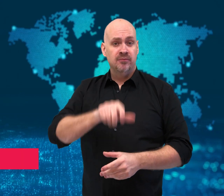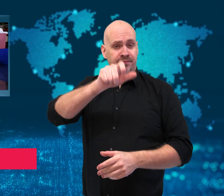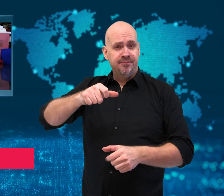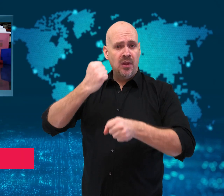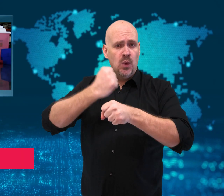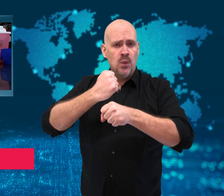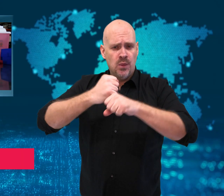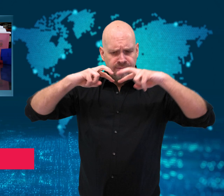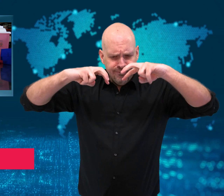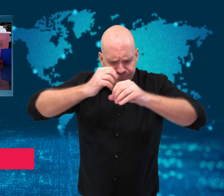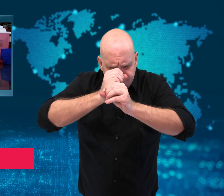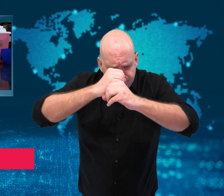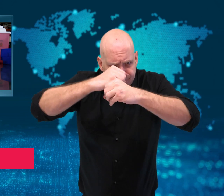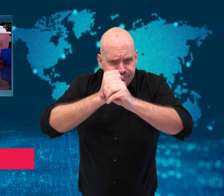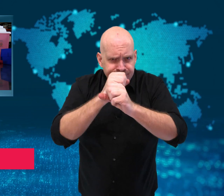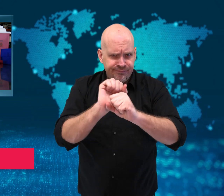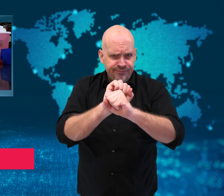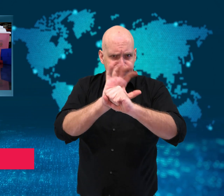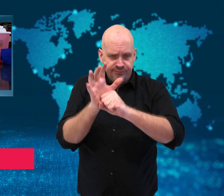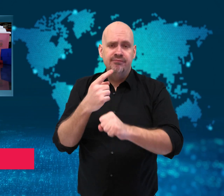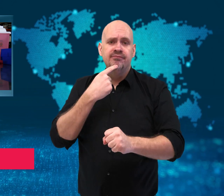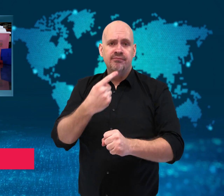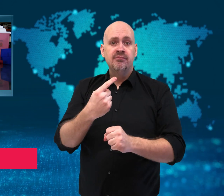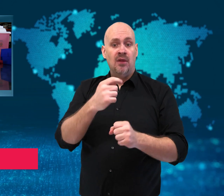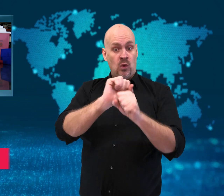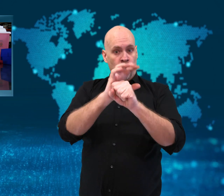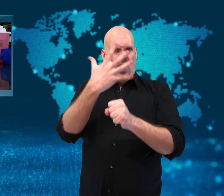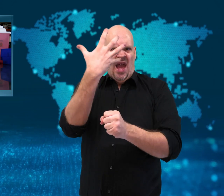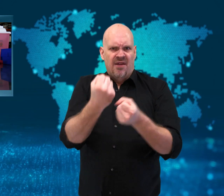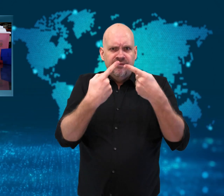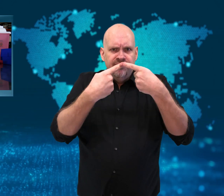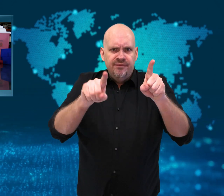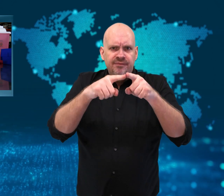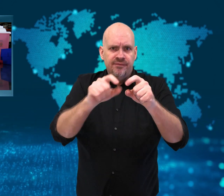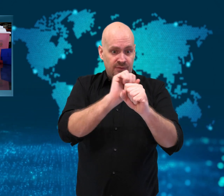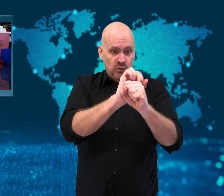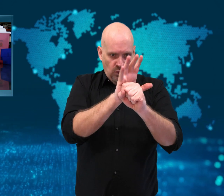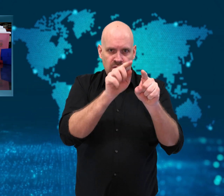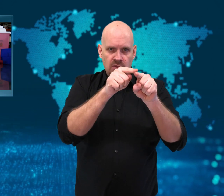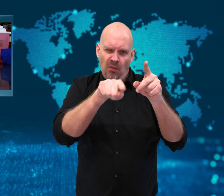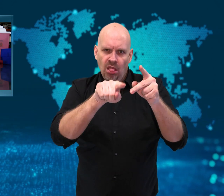[Givan]: Scientists say that COVID-19 vaccines protect